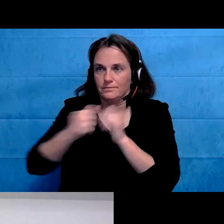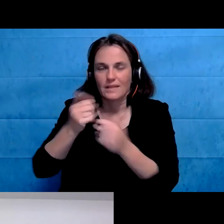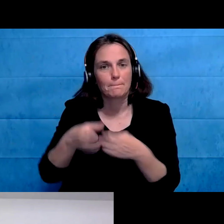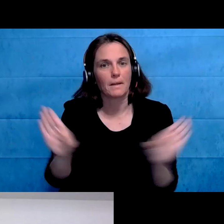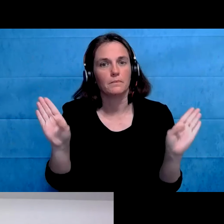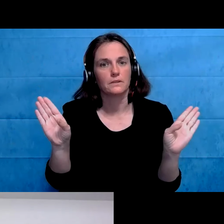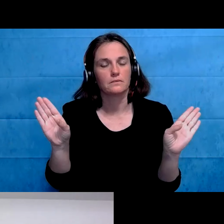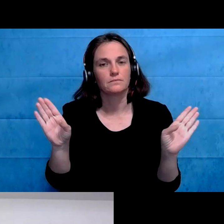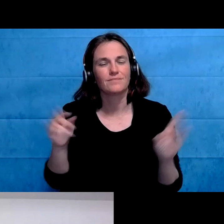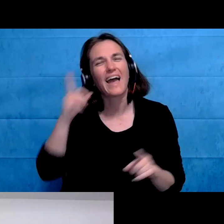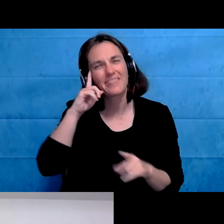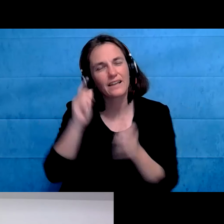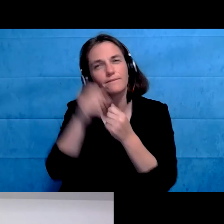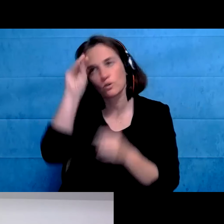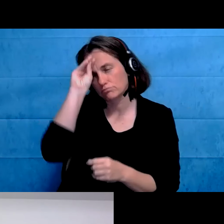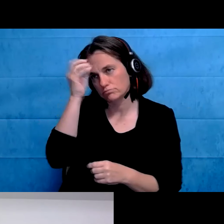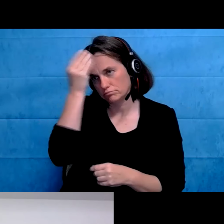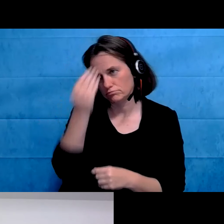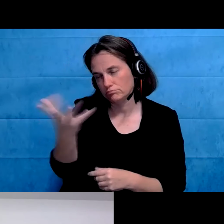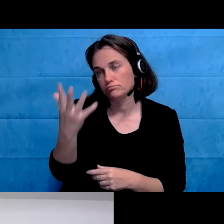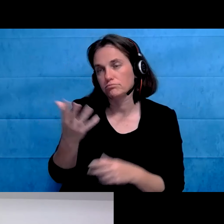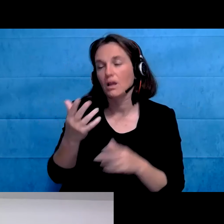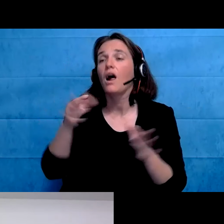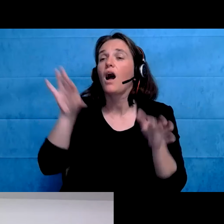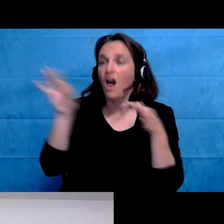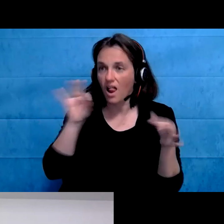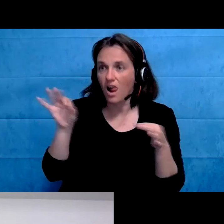of like, this is what you're coming for, and this is what you'll see,